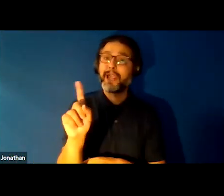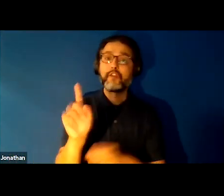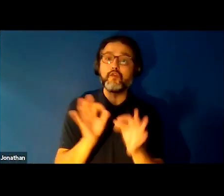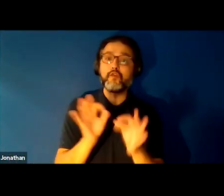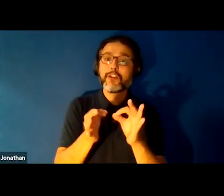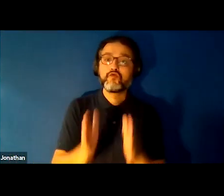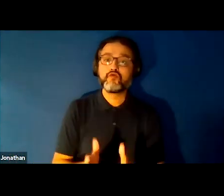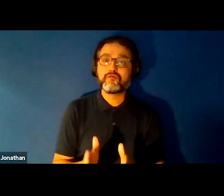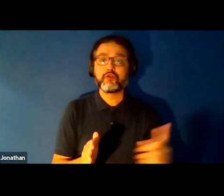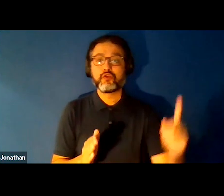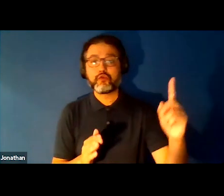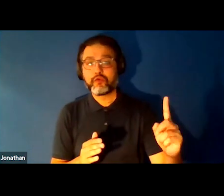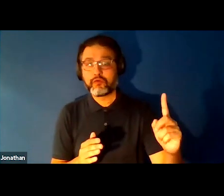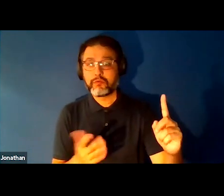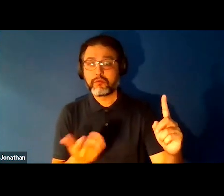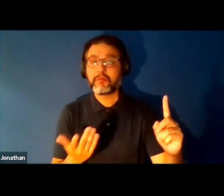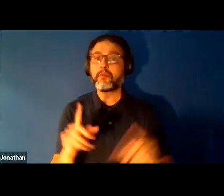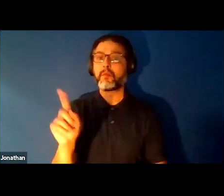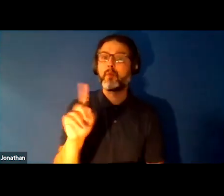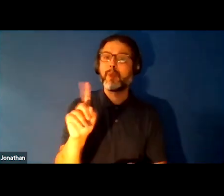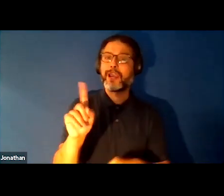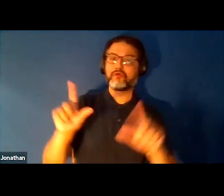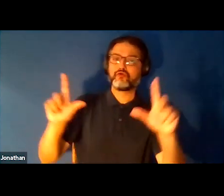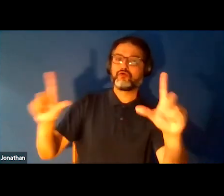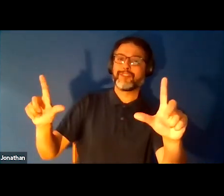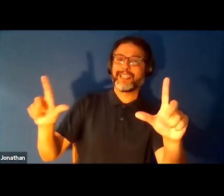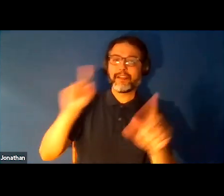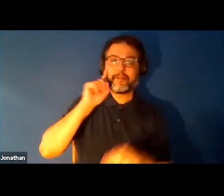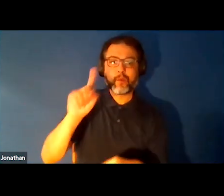And then, also, primary education screens.